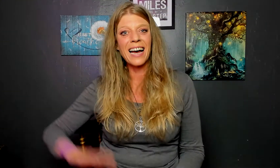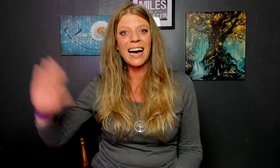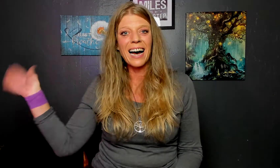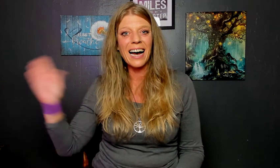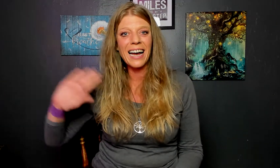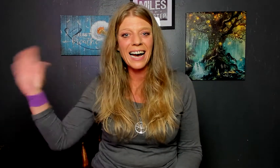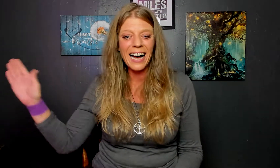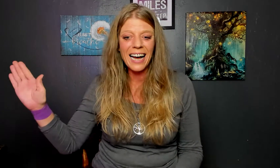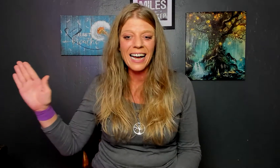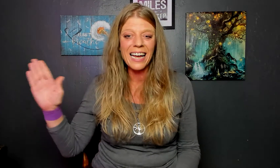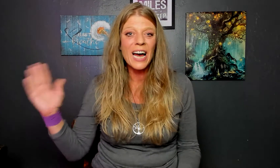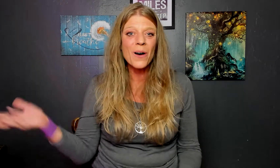Hi, hi!